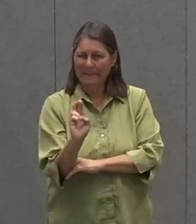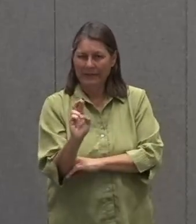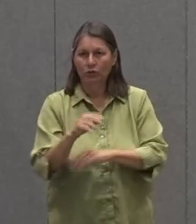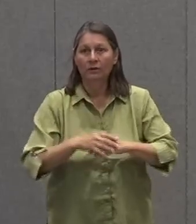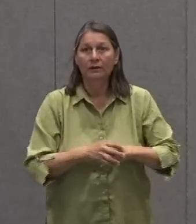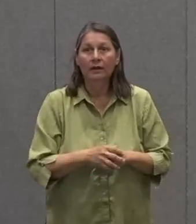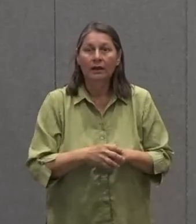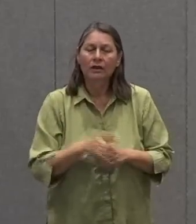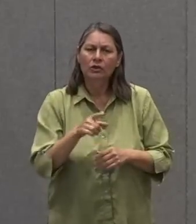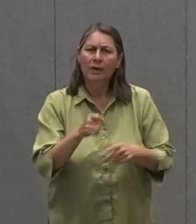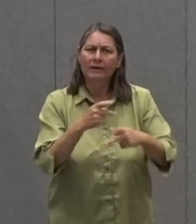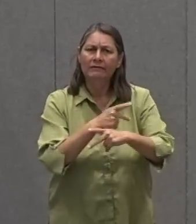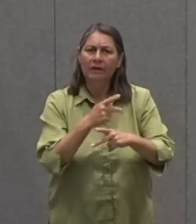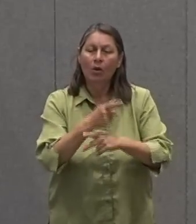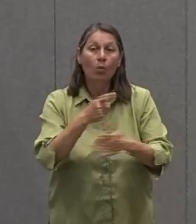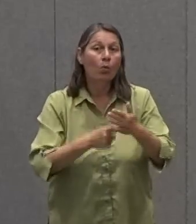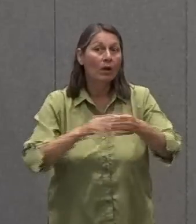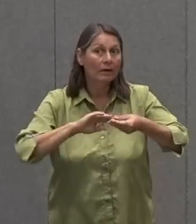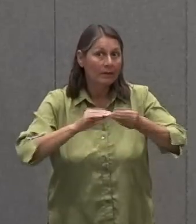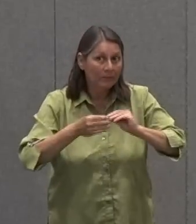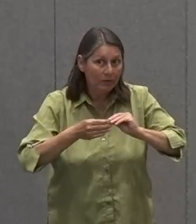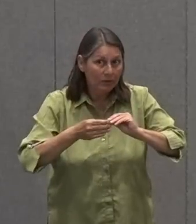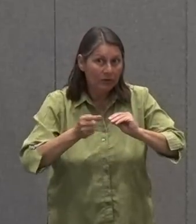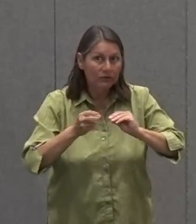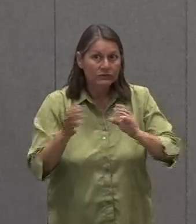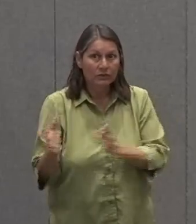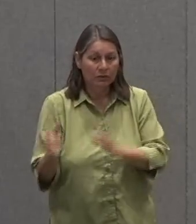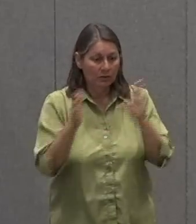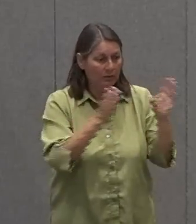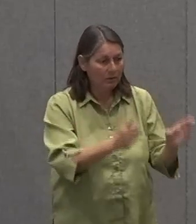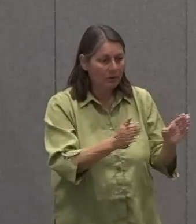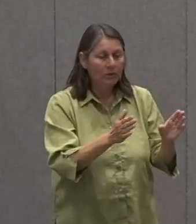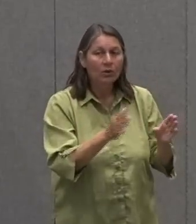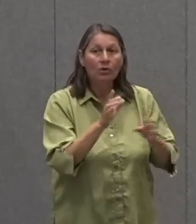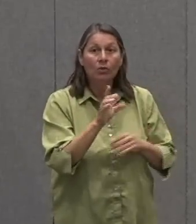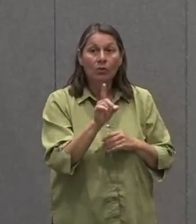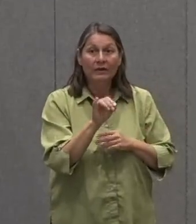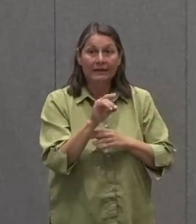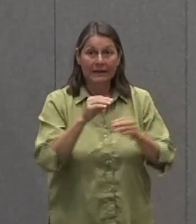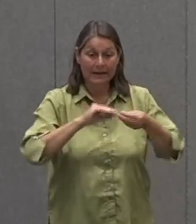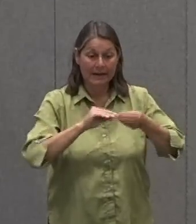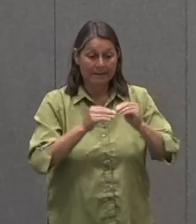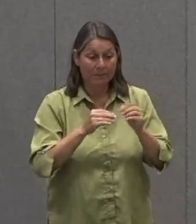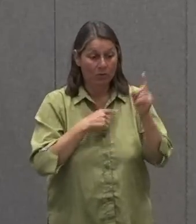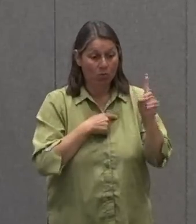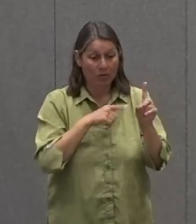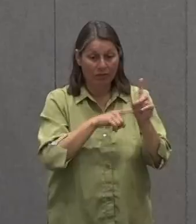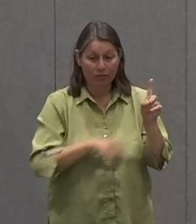When we did our work, we did one through 25. We knew it was a number between one to 25.